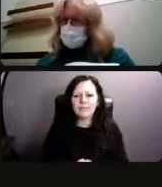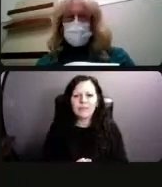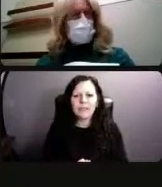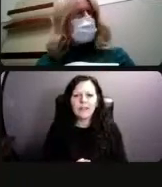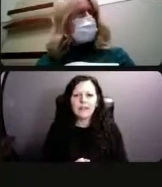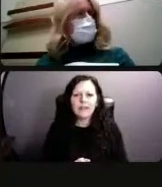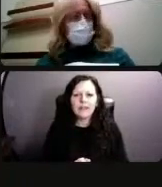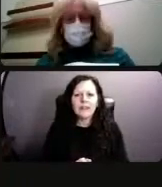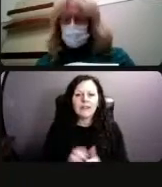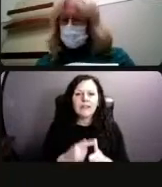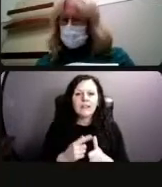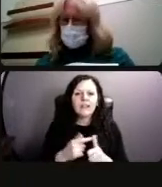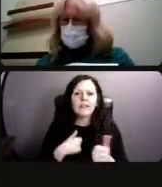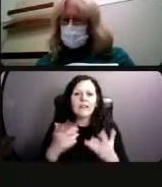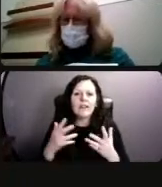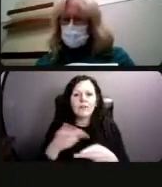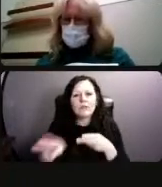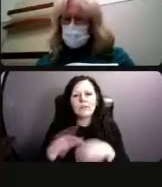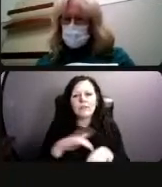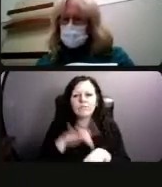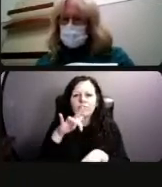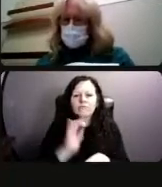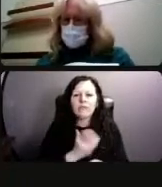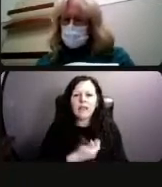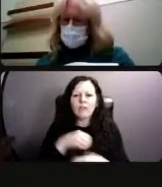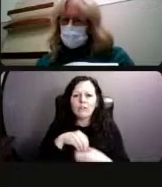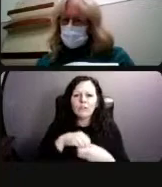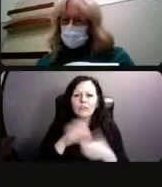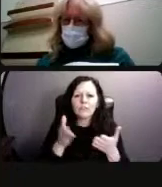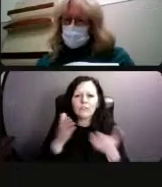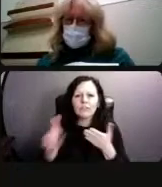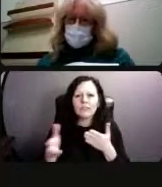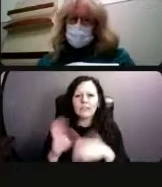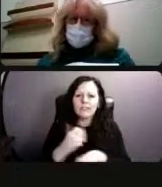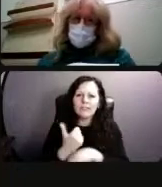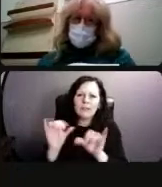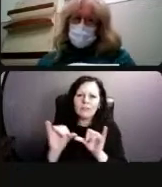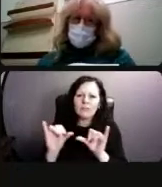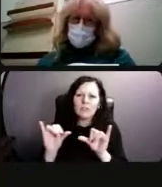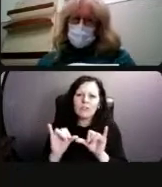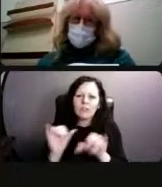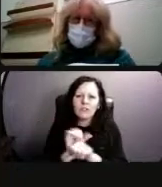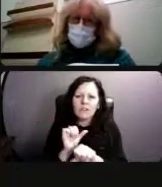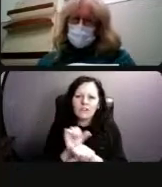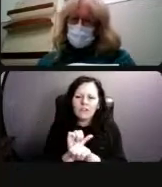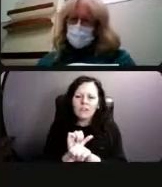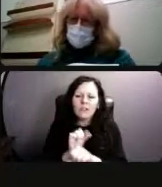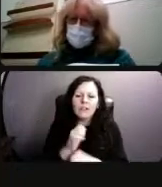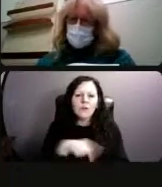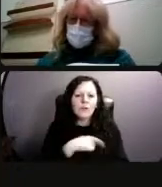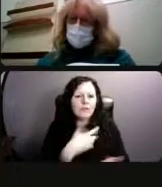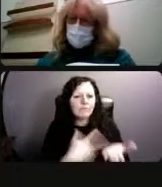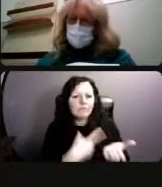ADAM MAY BE PRESENTING WITH MY COLLEAGUE COLLEEN UPTIME THIS EVENING.